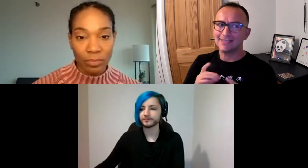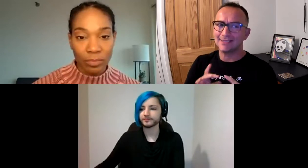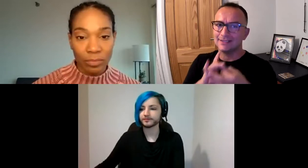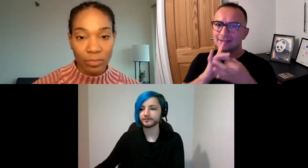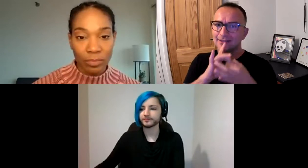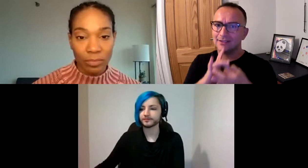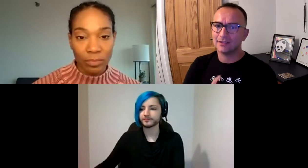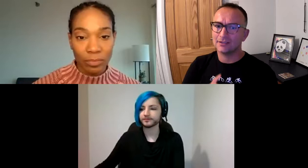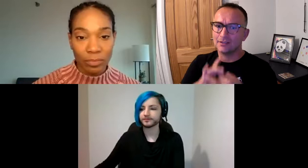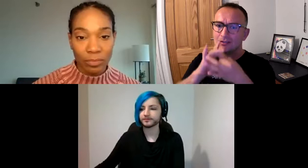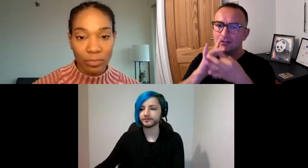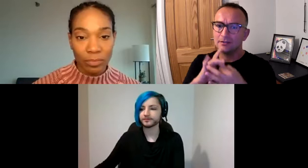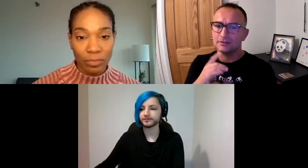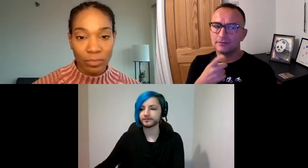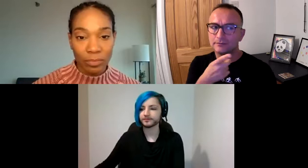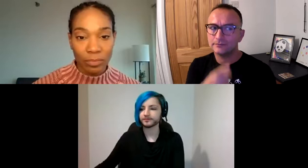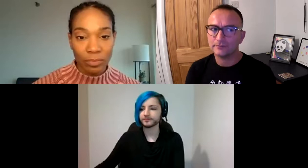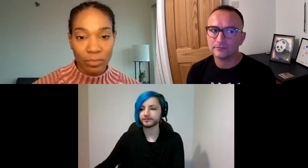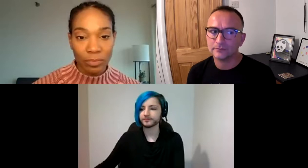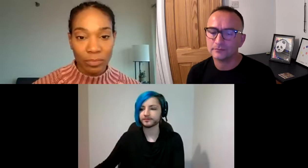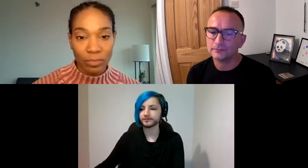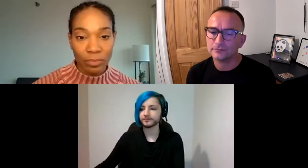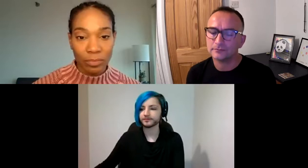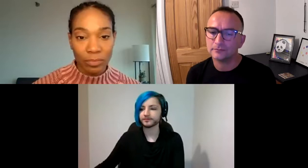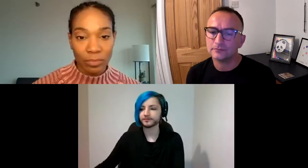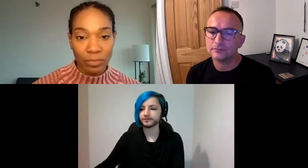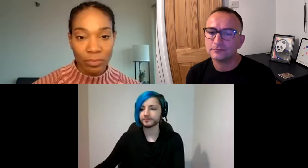Yes, so that is also why I wanted to dock meant